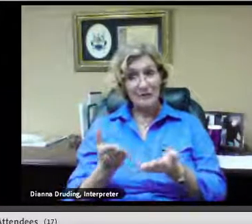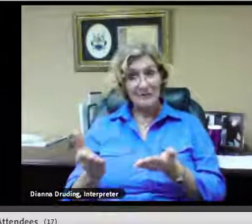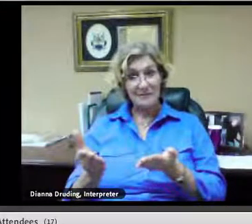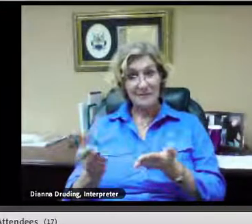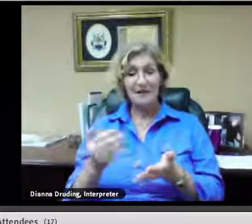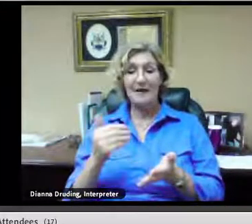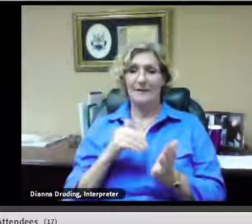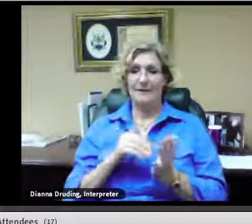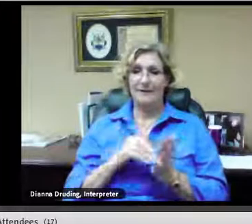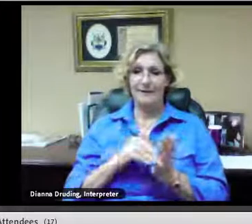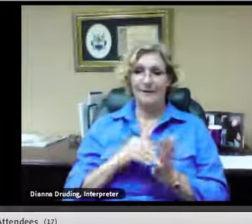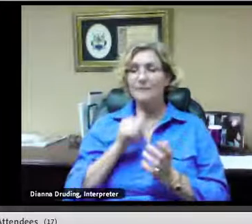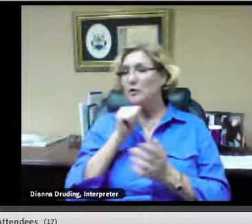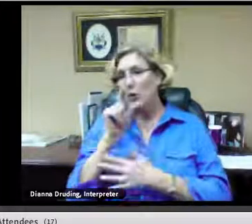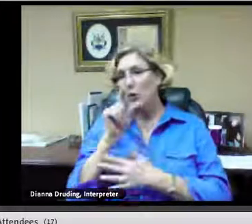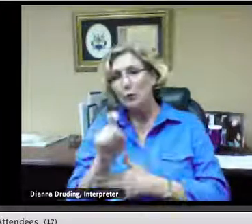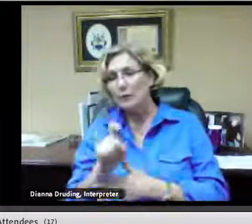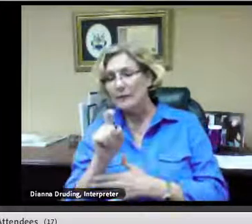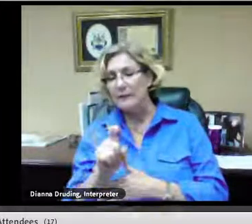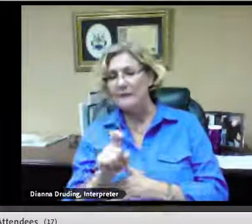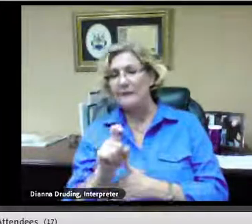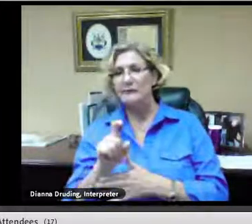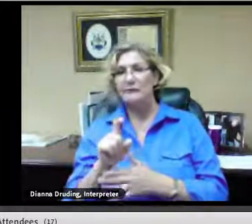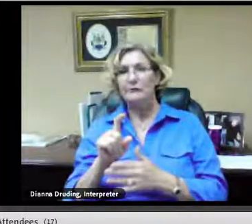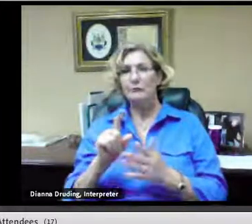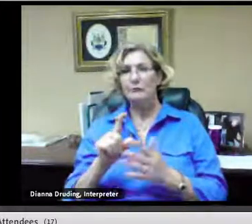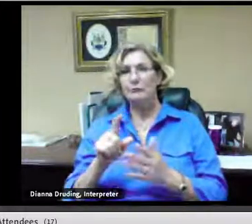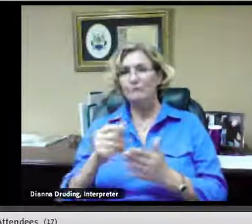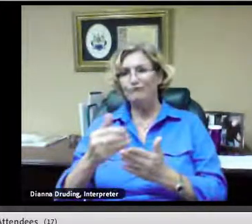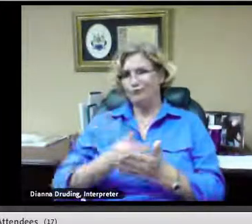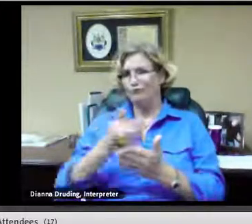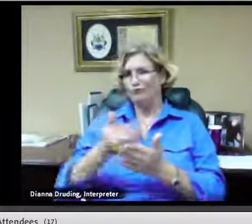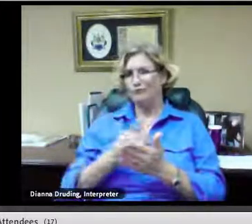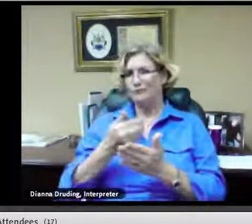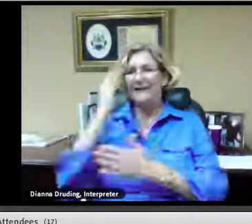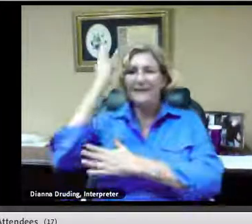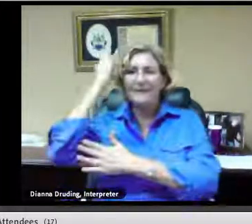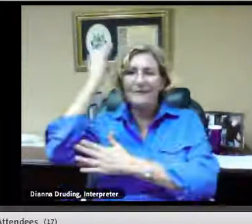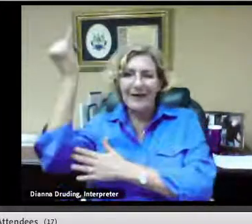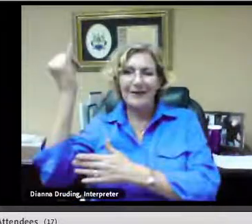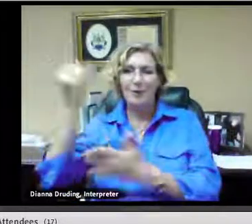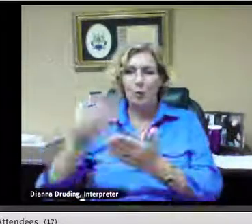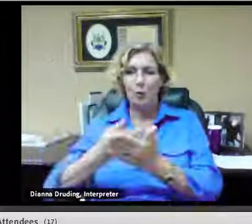ALA has recognized that the people with disabilities are a large and neglected minority in the community